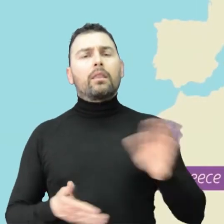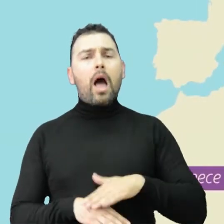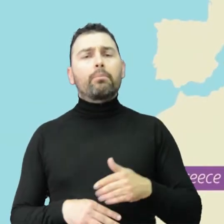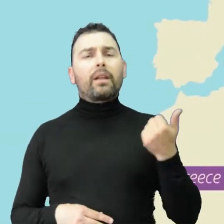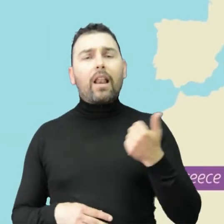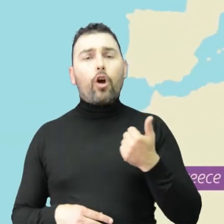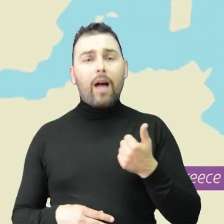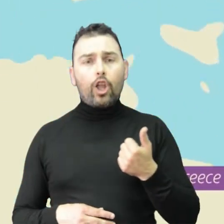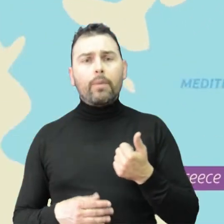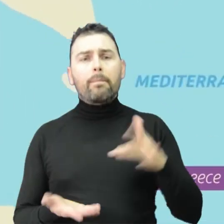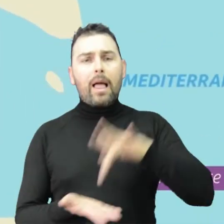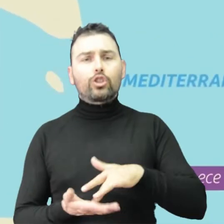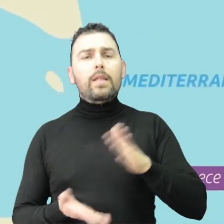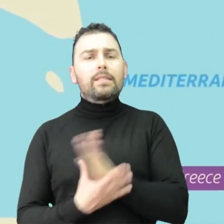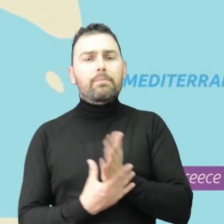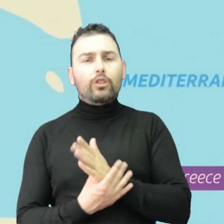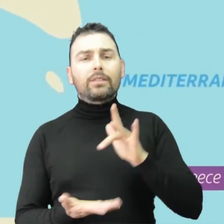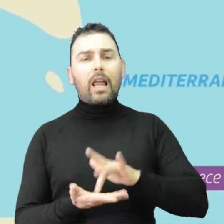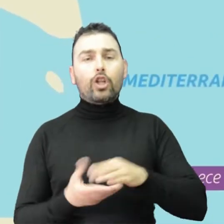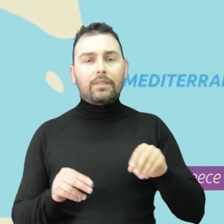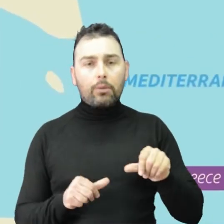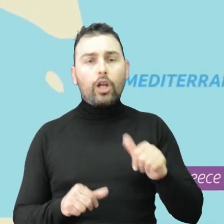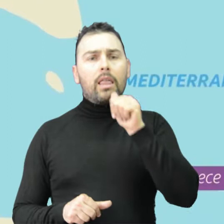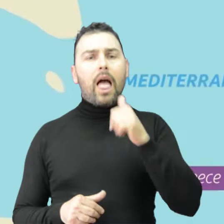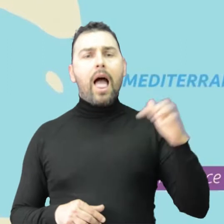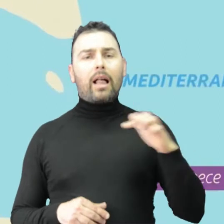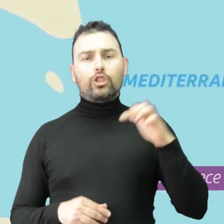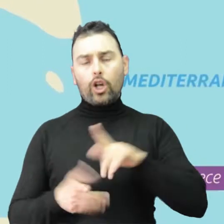in a privileged place between the Mediterranean sea and the Aegean sea.